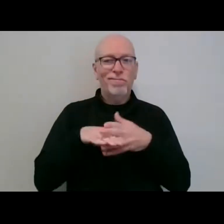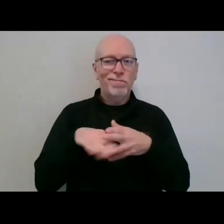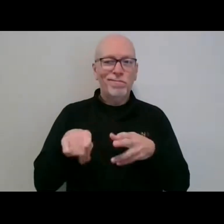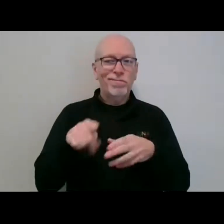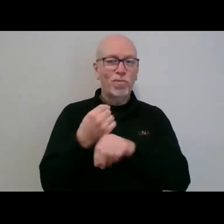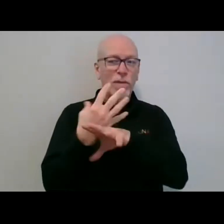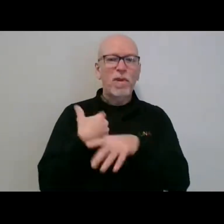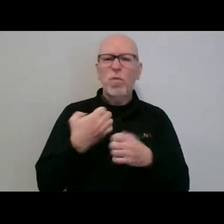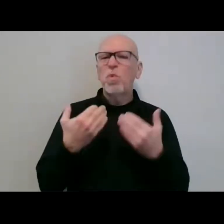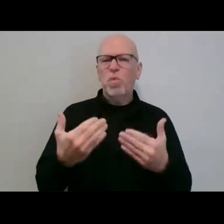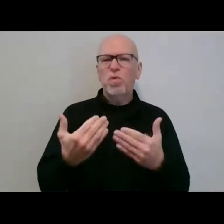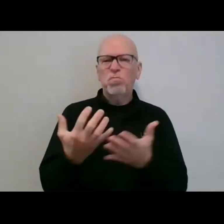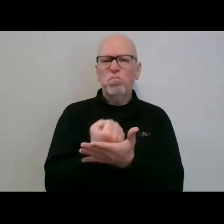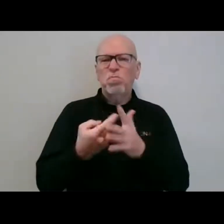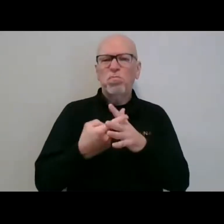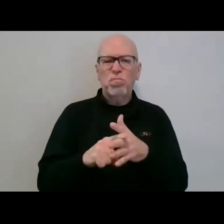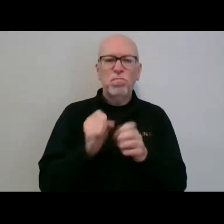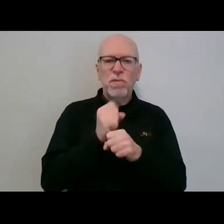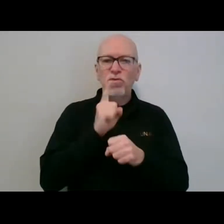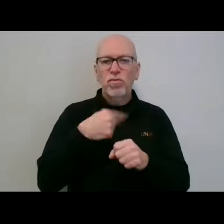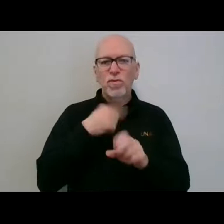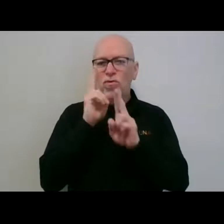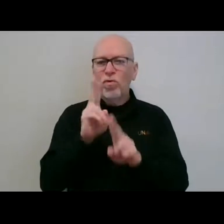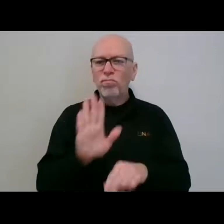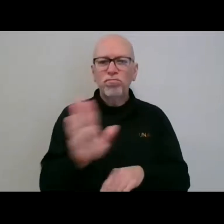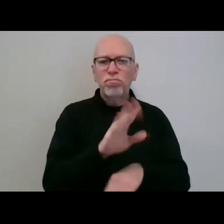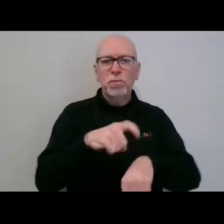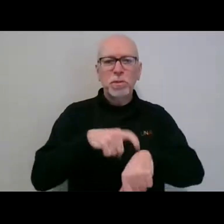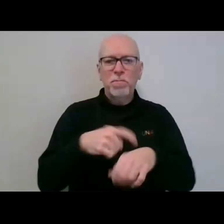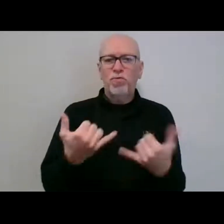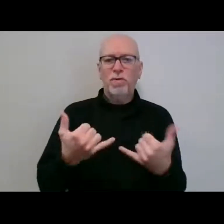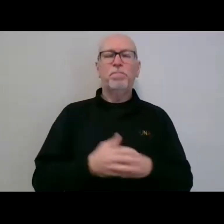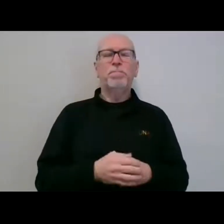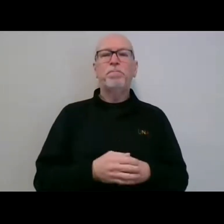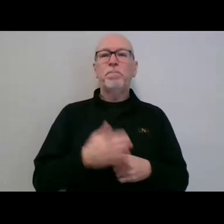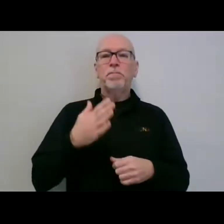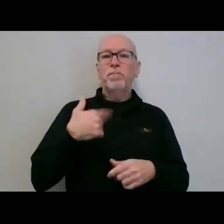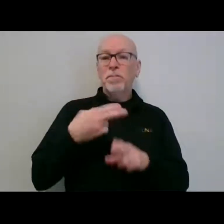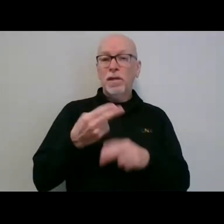I want to go ahead and get started and make sure I honor everyone's time today. I'm Una Hartzell-Baird.